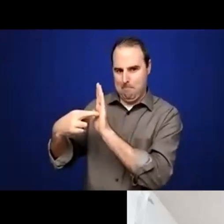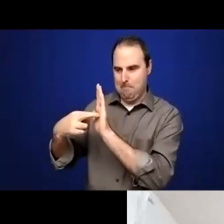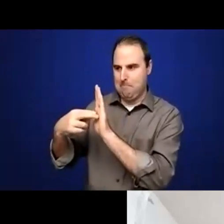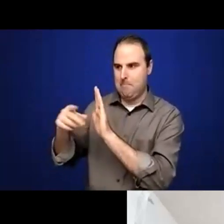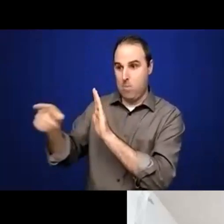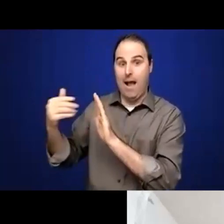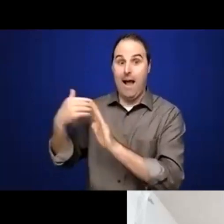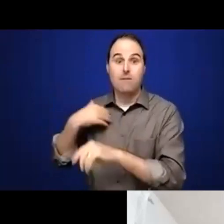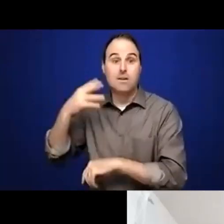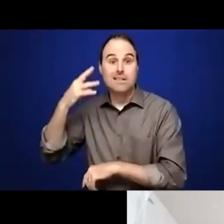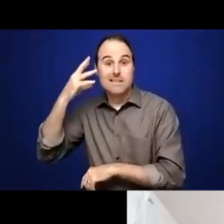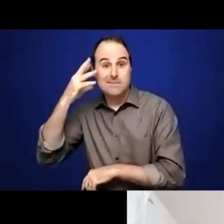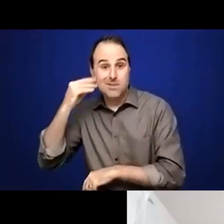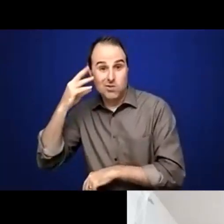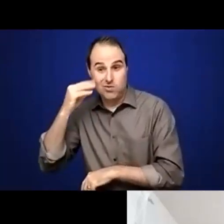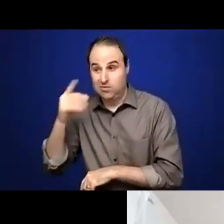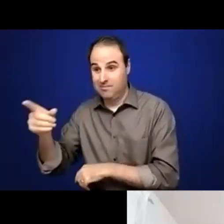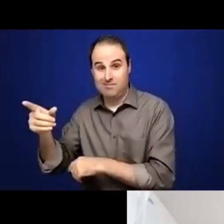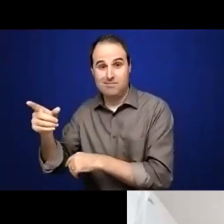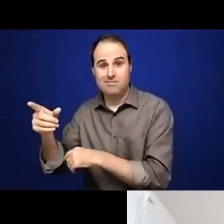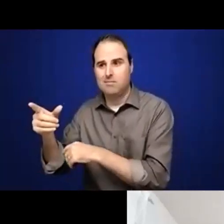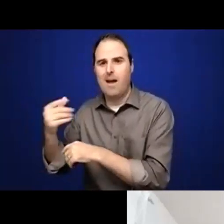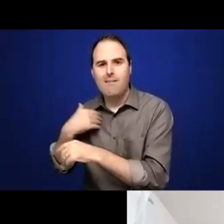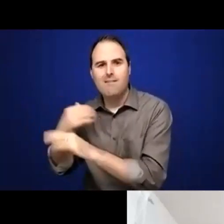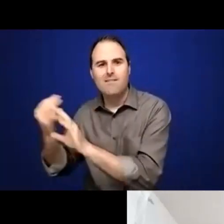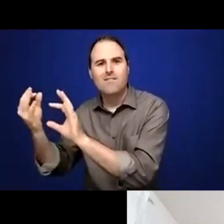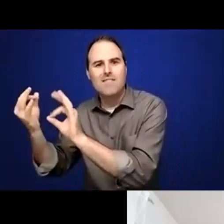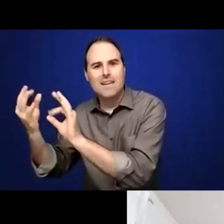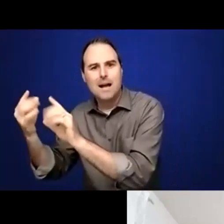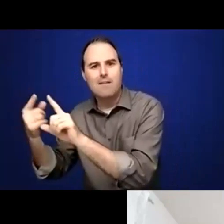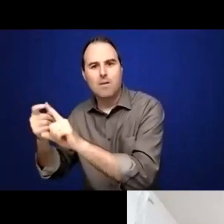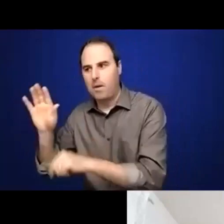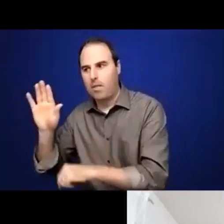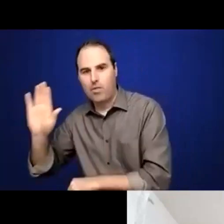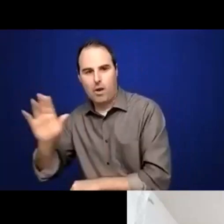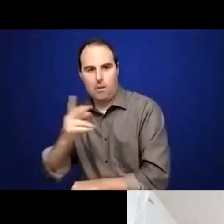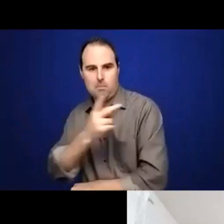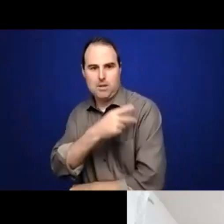from their patient communities. And based on their suggestion, we